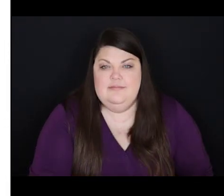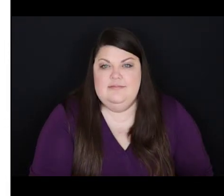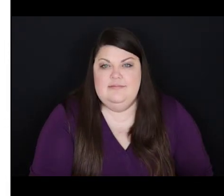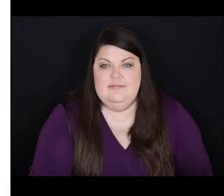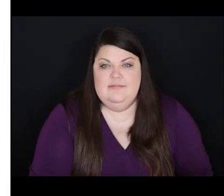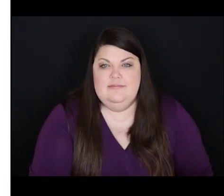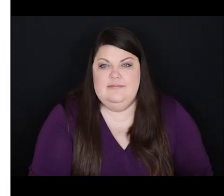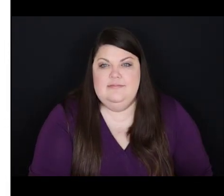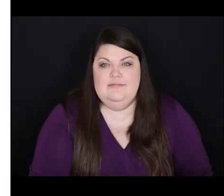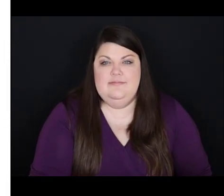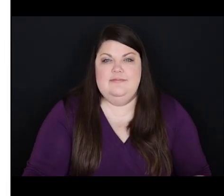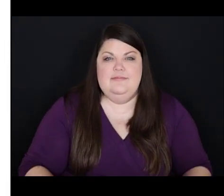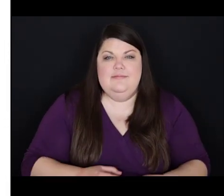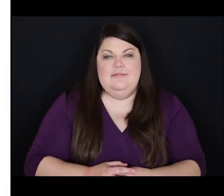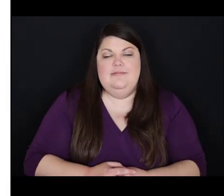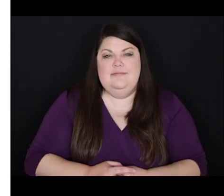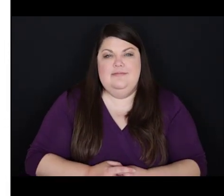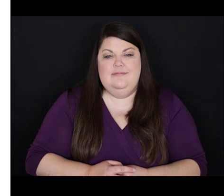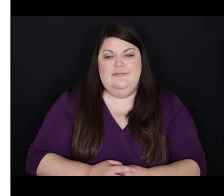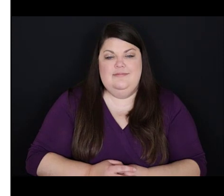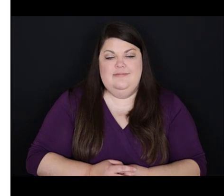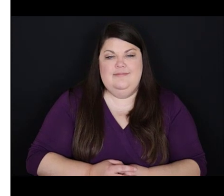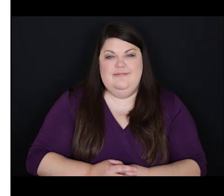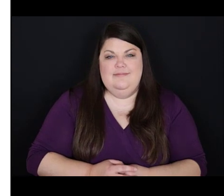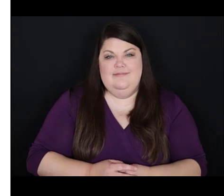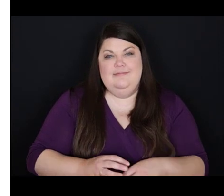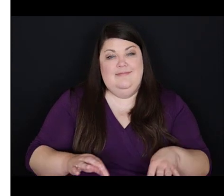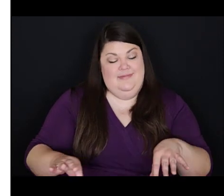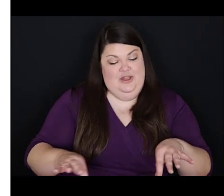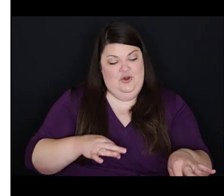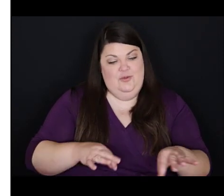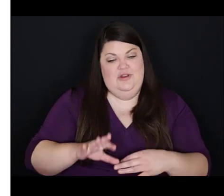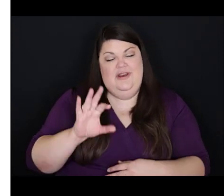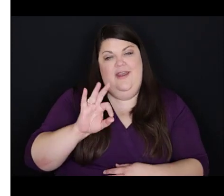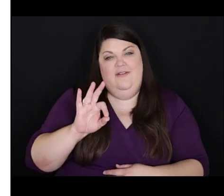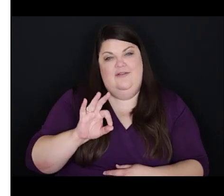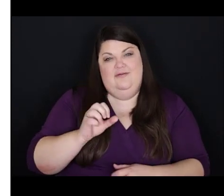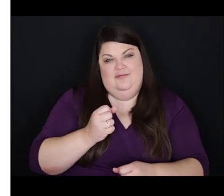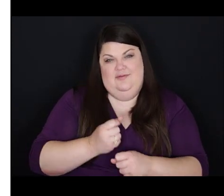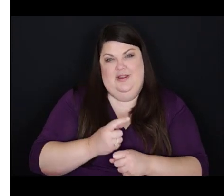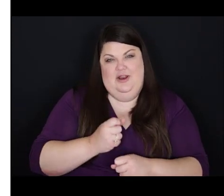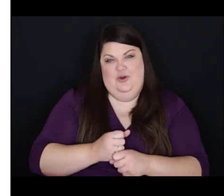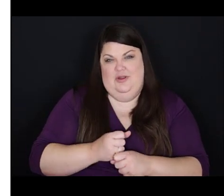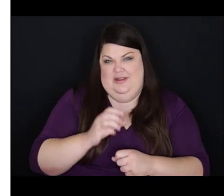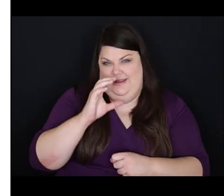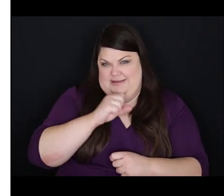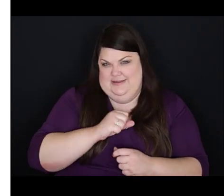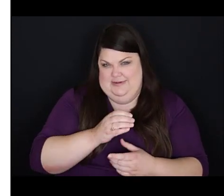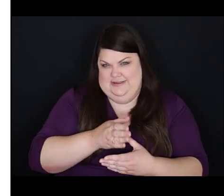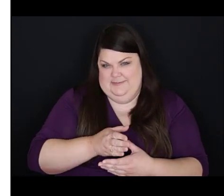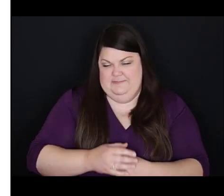Next, we will discuss Description (f), Annual Estimates. Some of you may recall the Annual